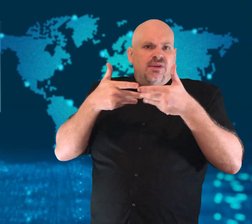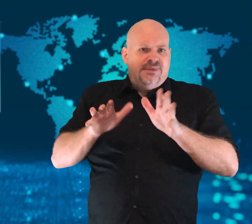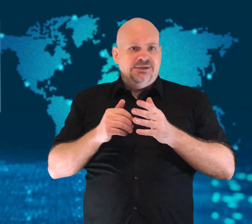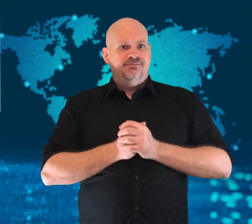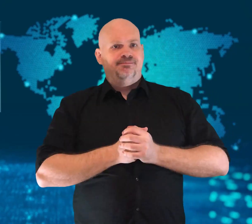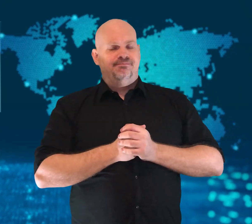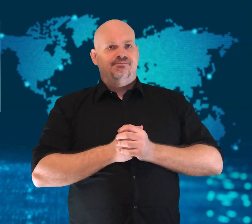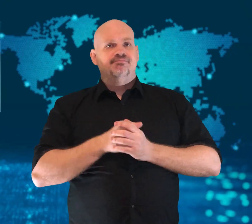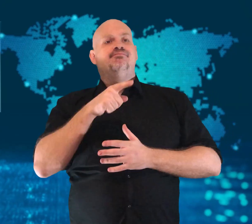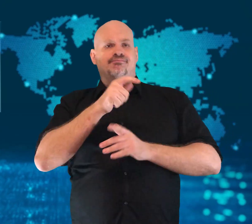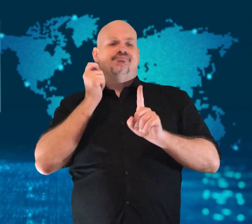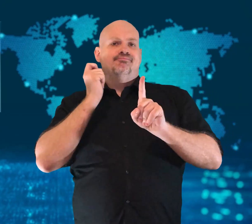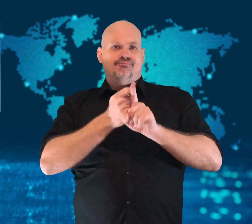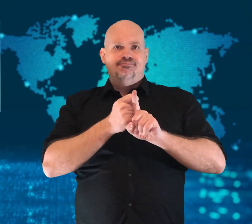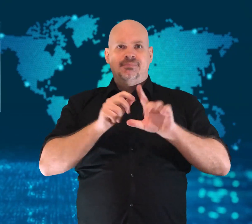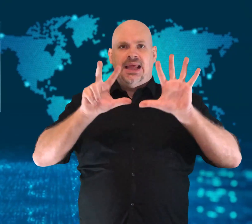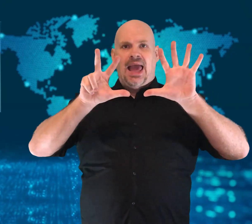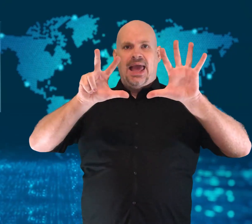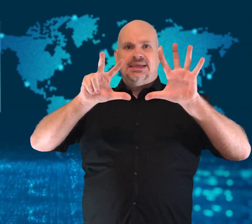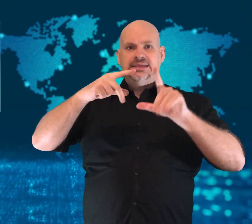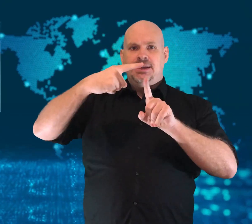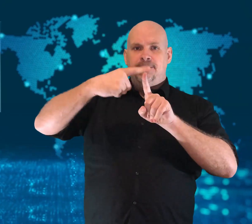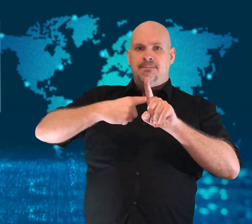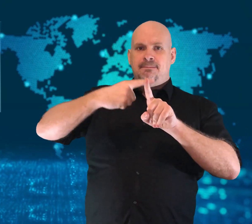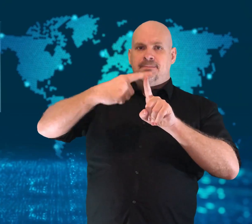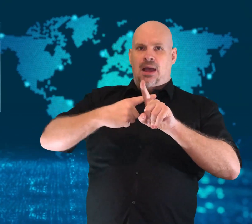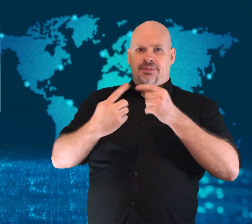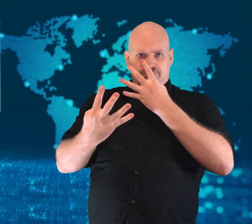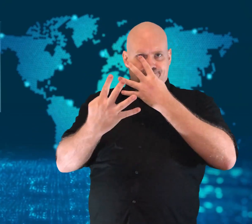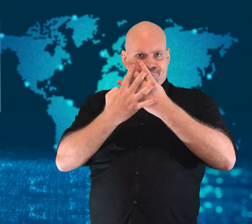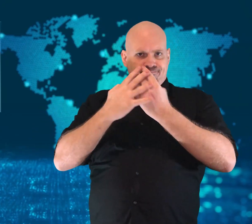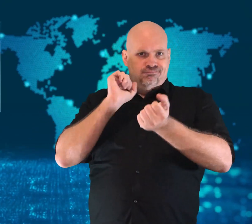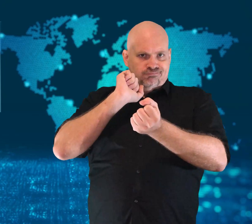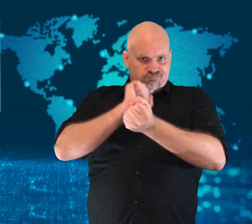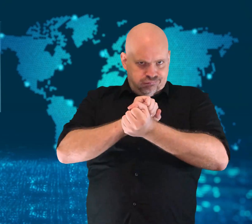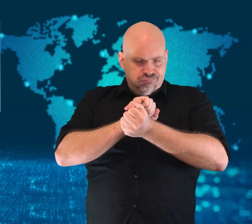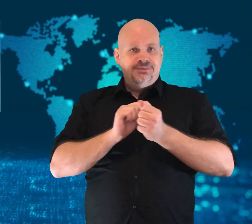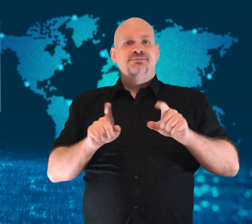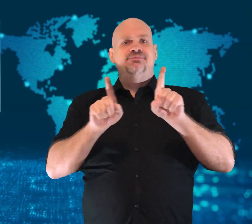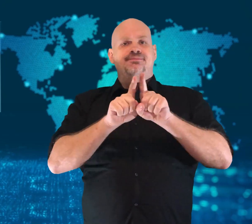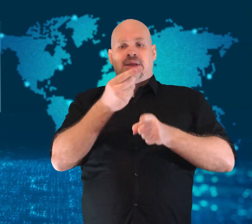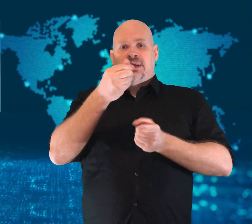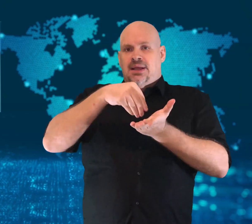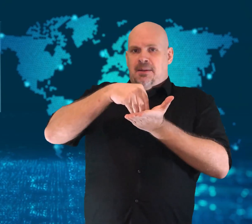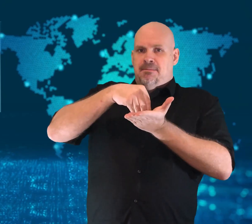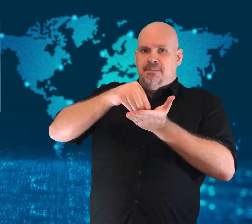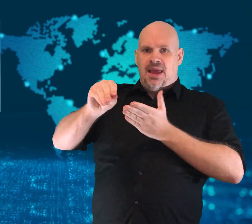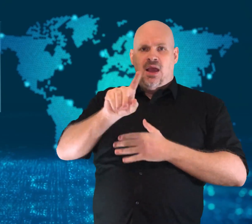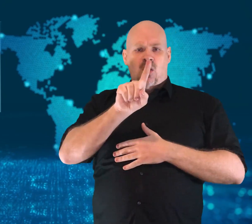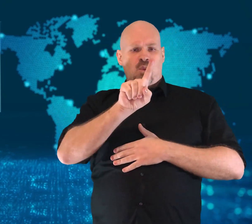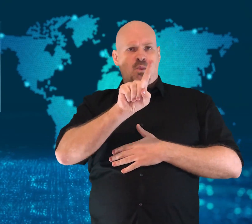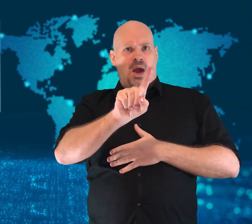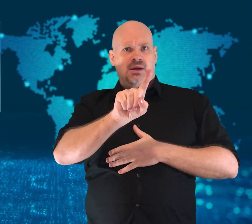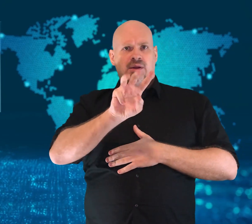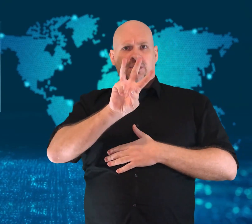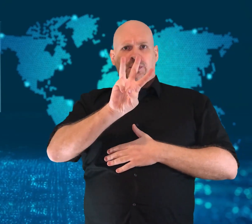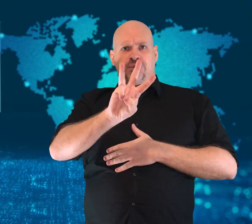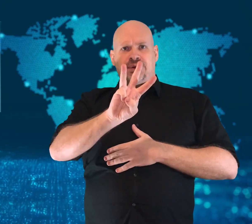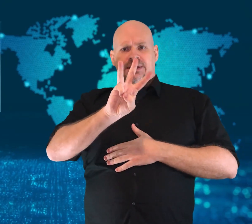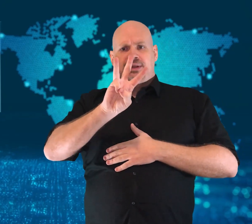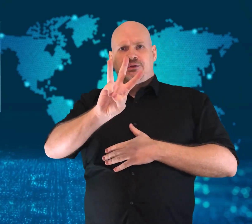He will serve eight months in jail and pay a fine of $1,330 USD.